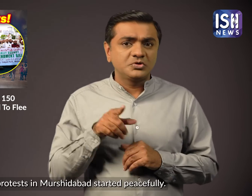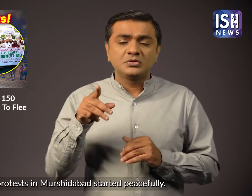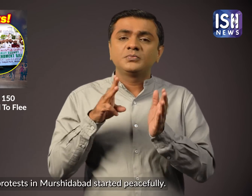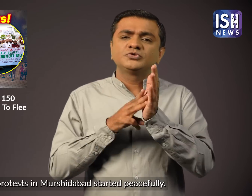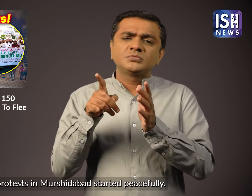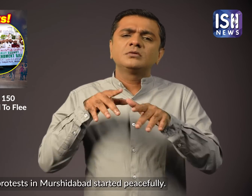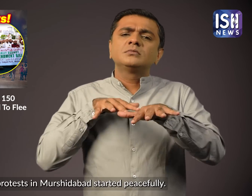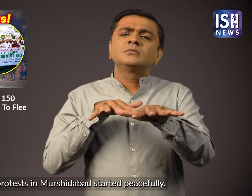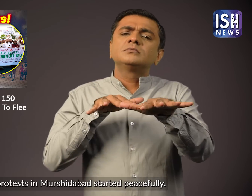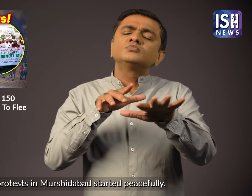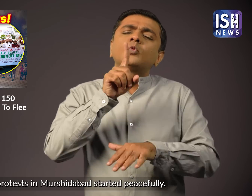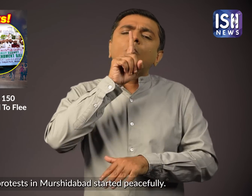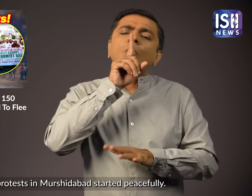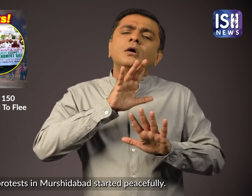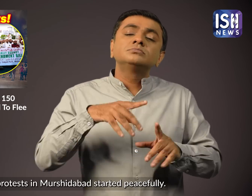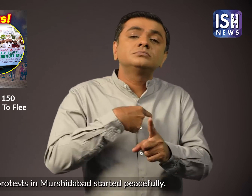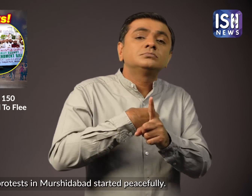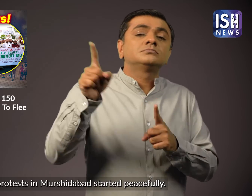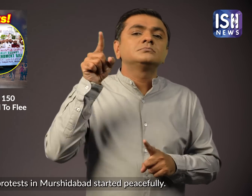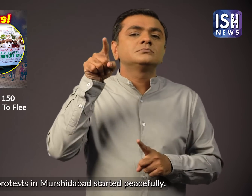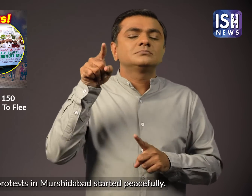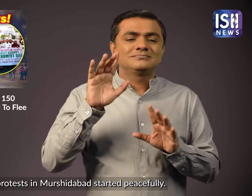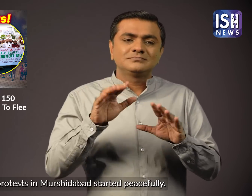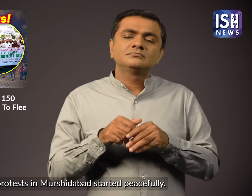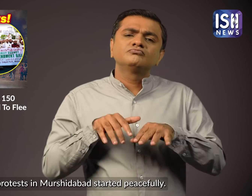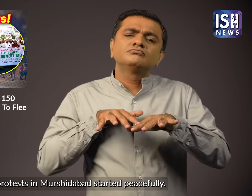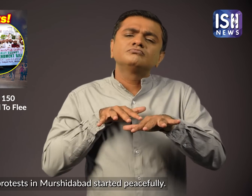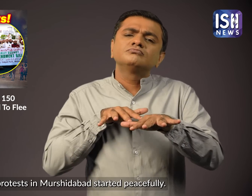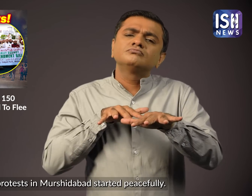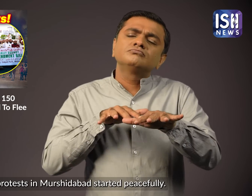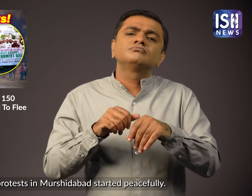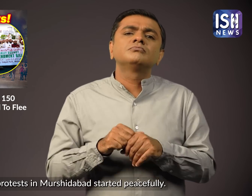The protests in Murshidabad started peacefully.